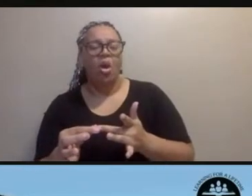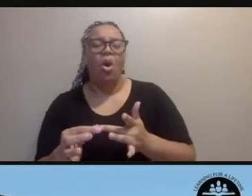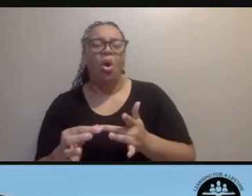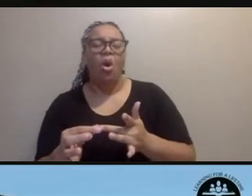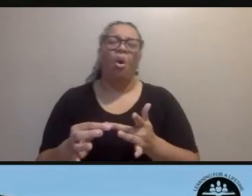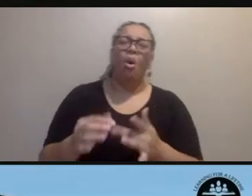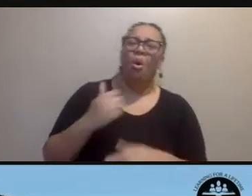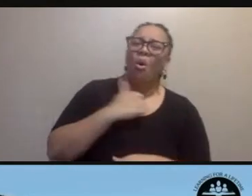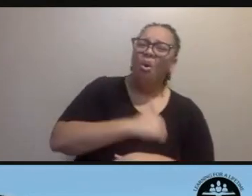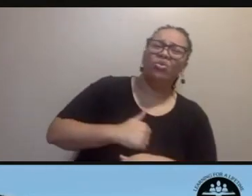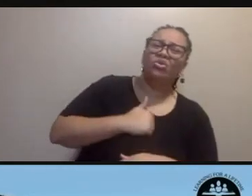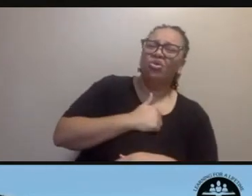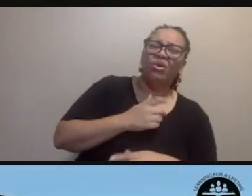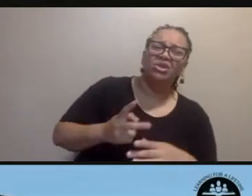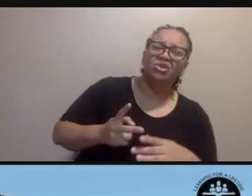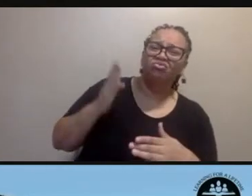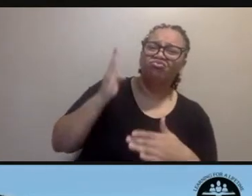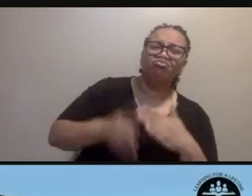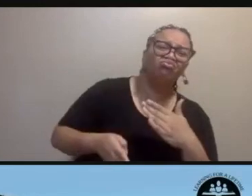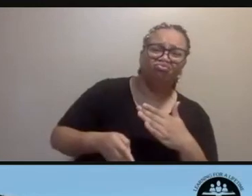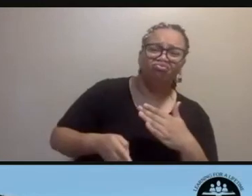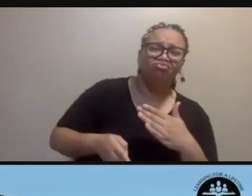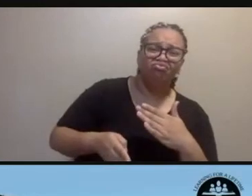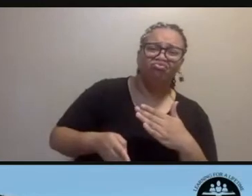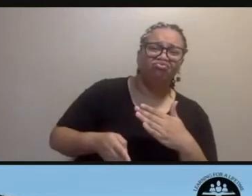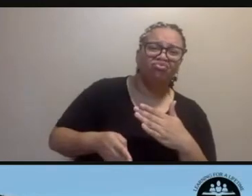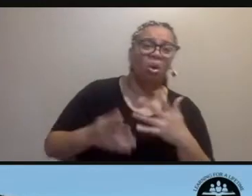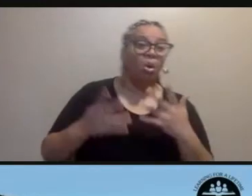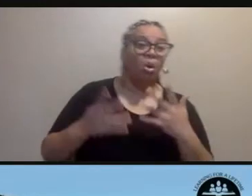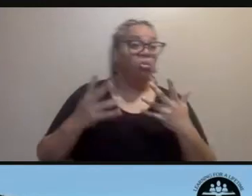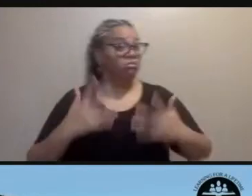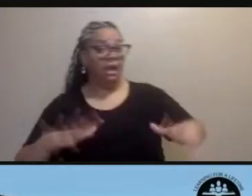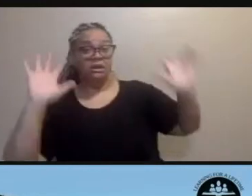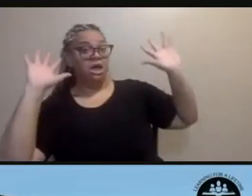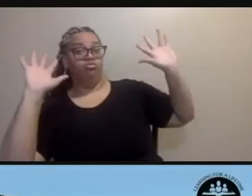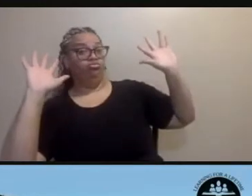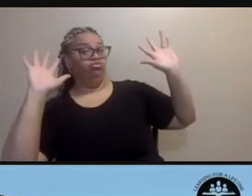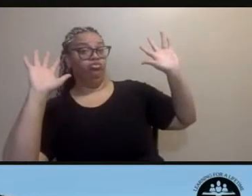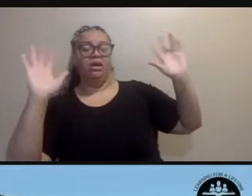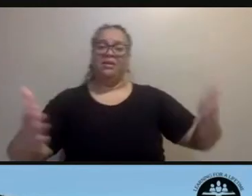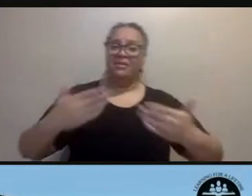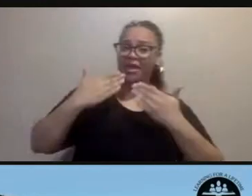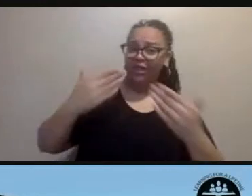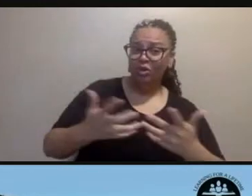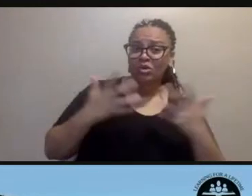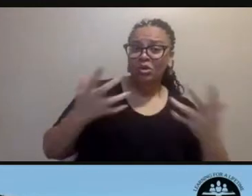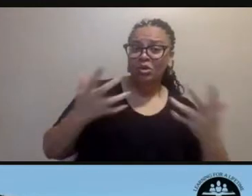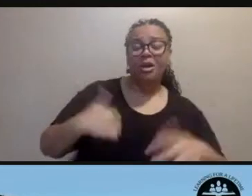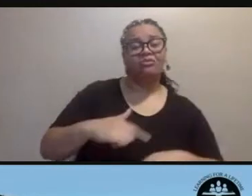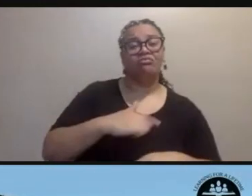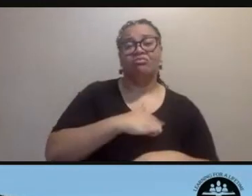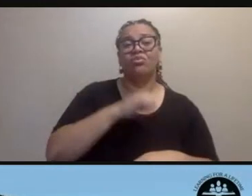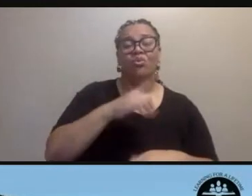THEMSELVES AND WITH ITS DISTRICT LEADERS, EMPLOYEES AND